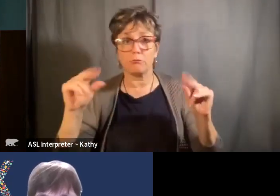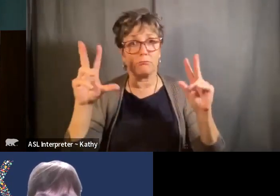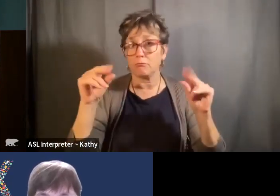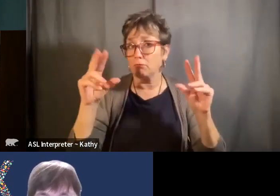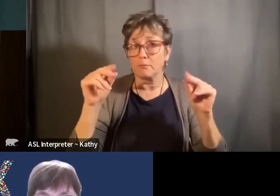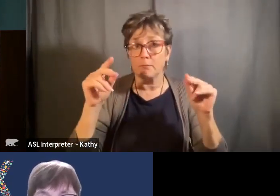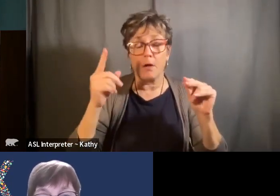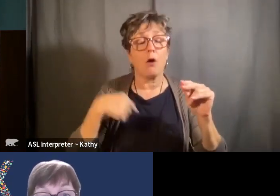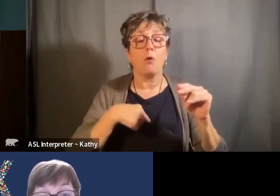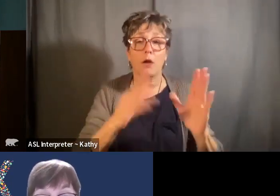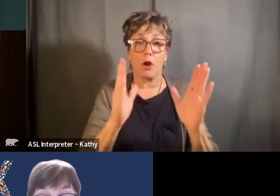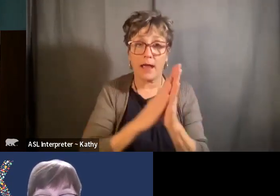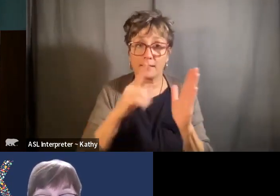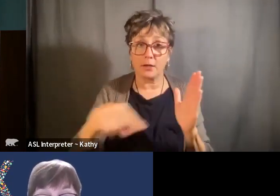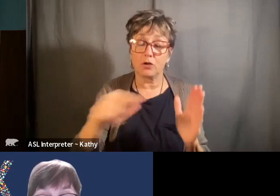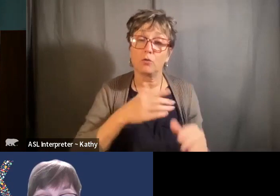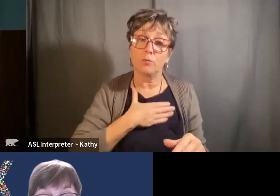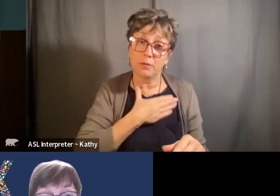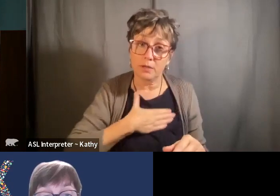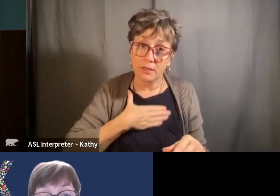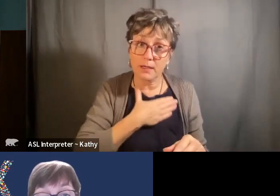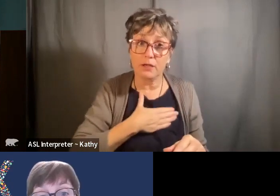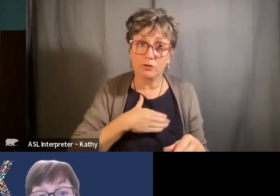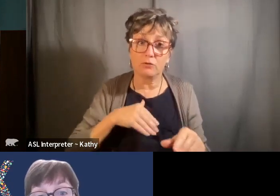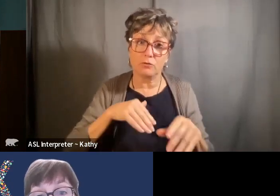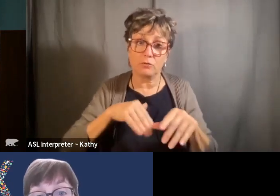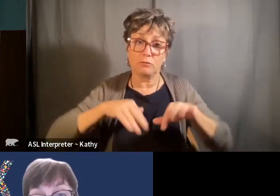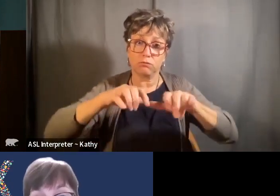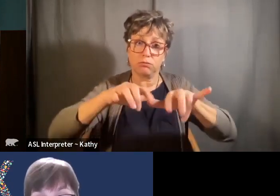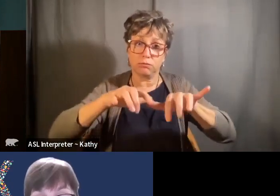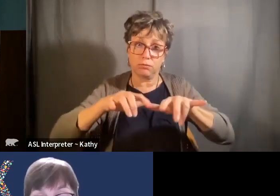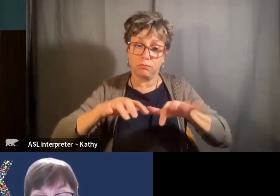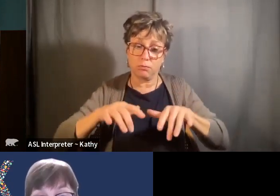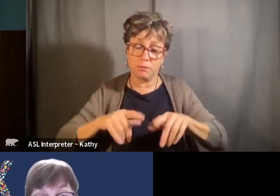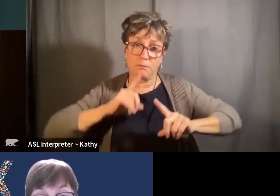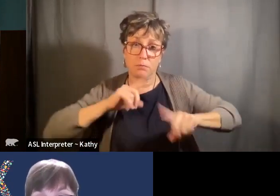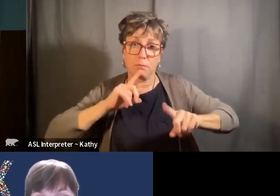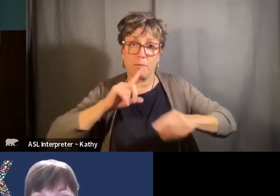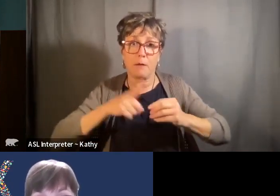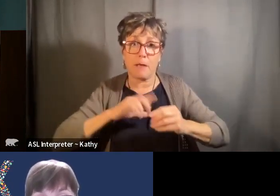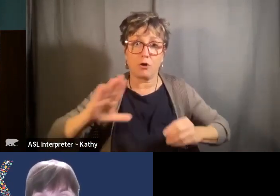experience over and over again so that we can inform you back what the rest of the community